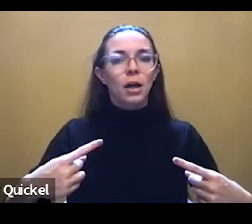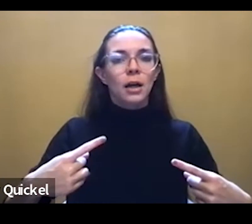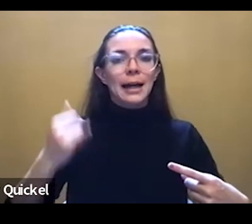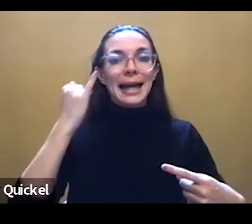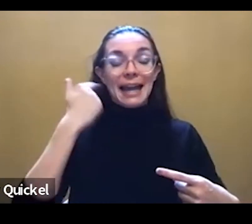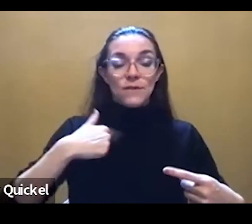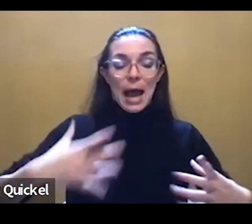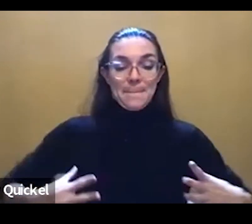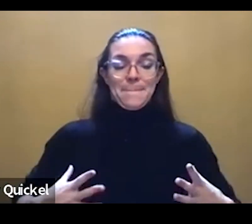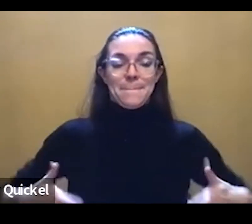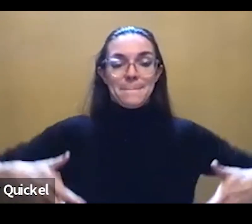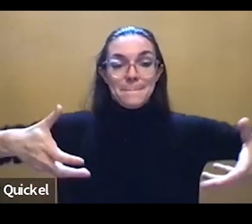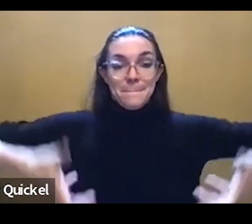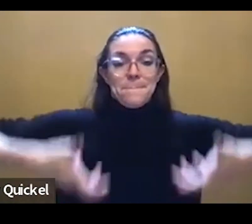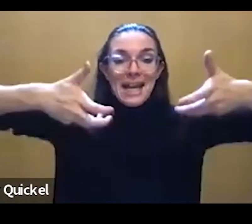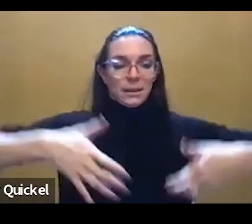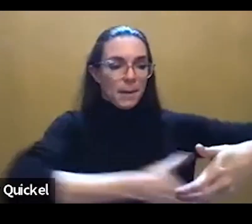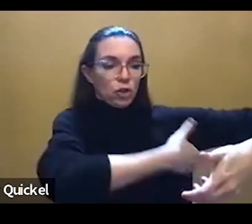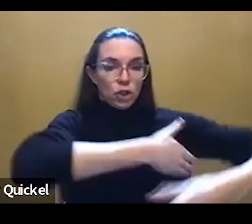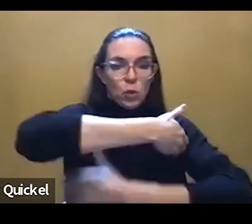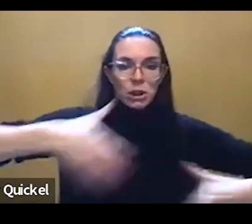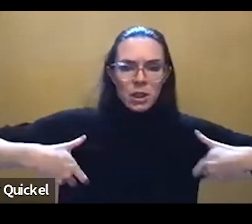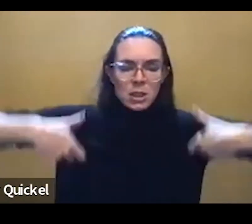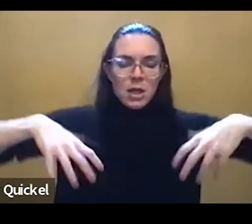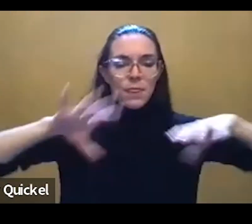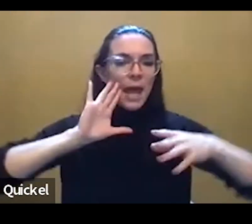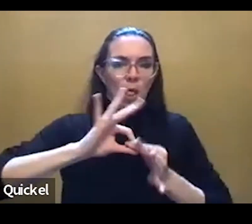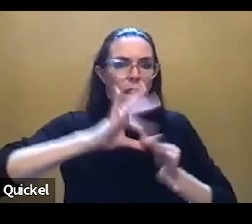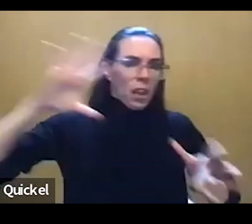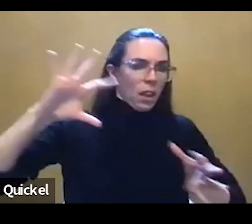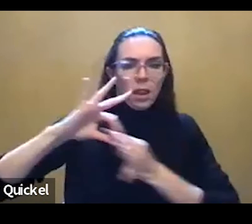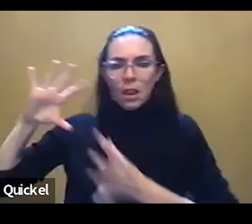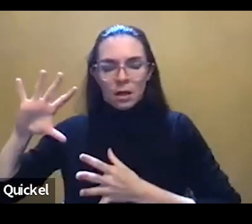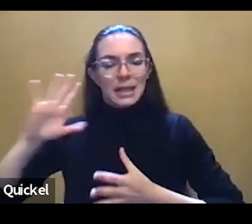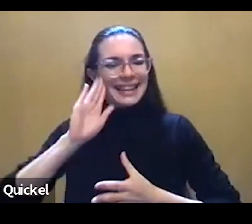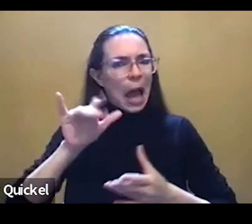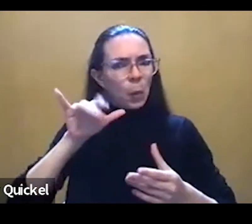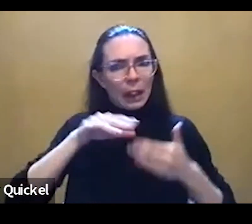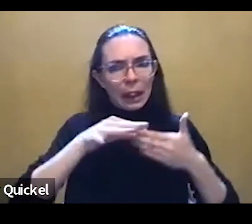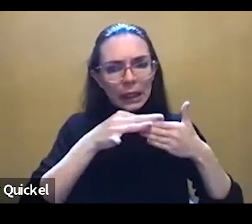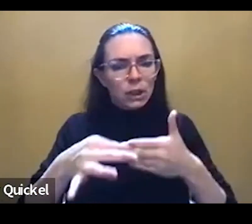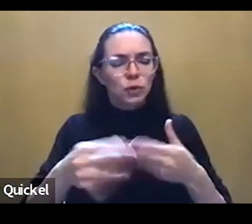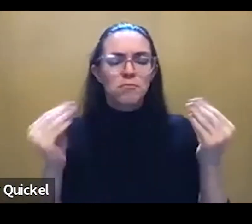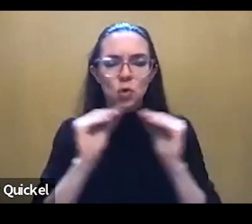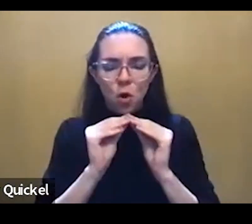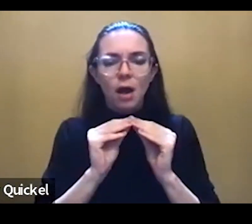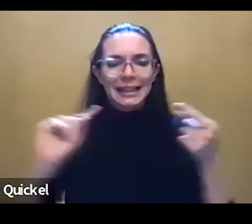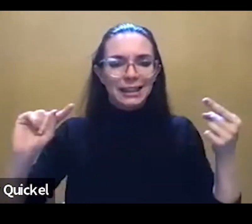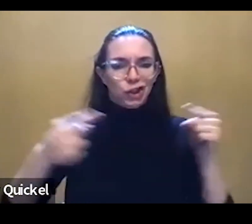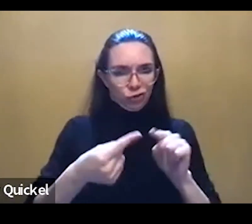am picked up under the shoulders like this, my shoulders dislocate, which can lead to further injury and could lead to them dropping me.